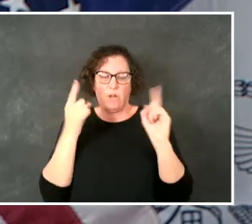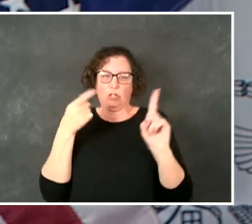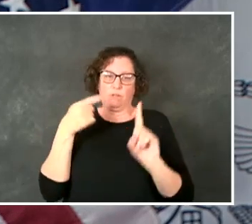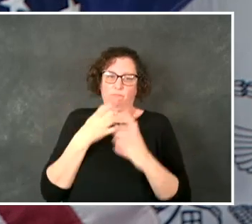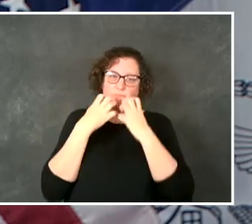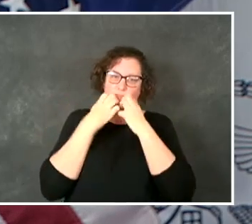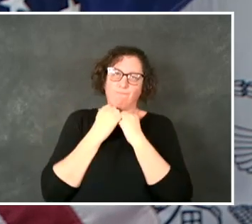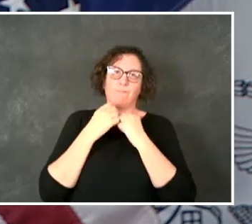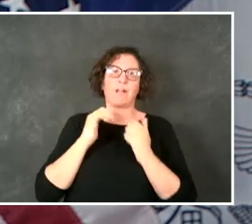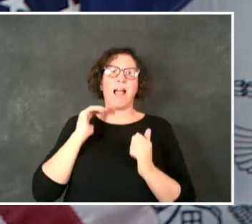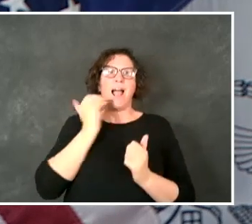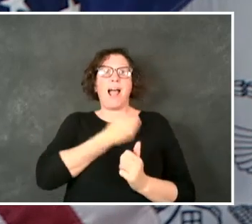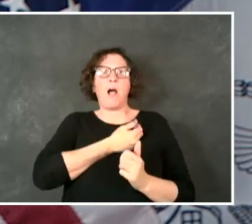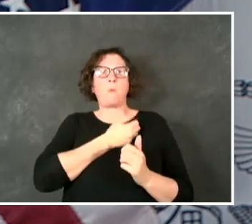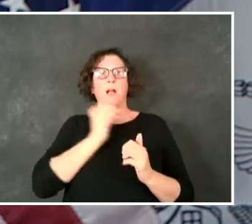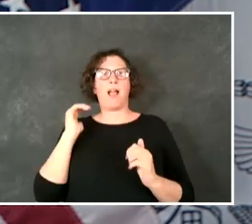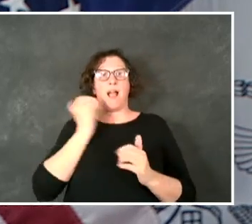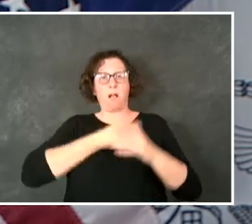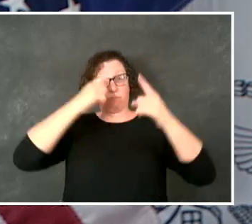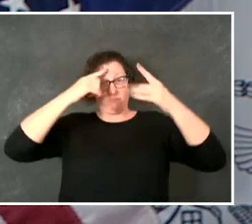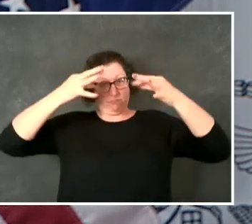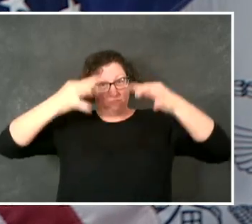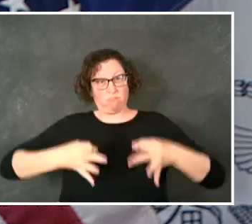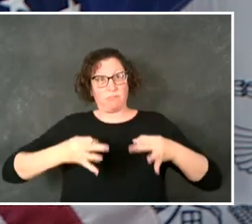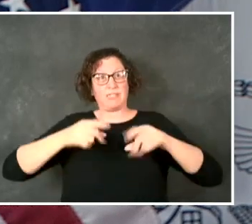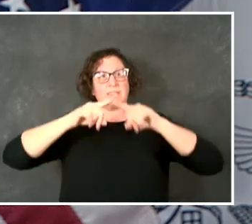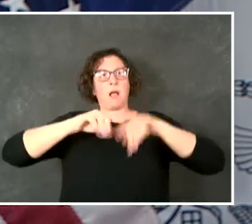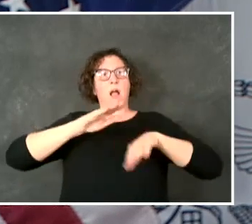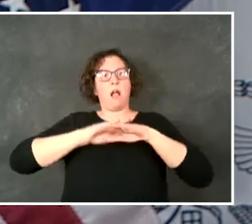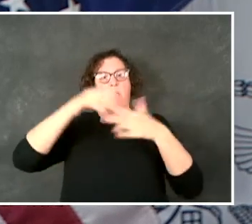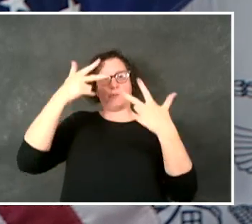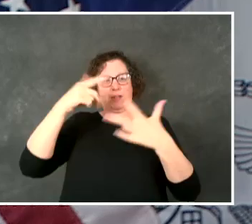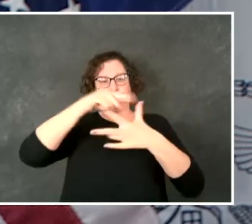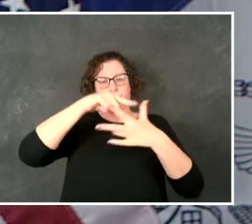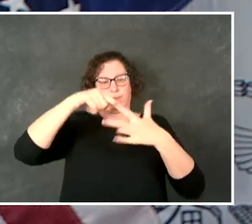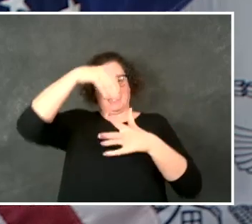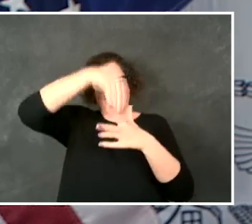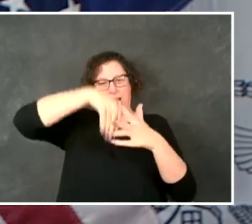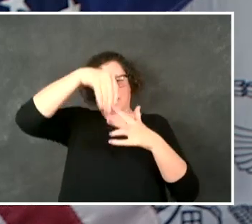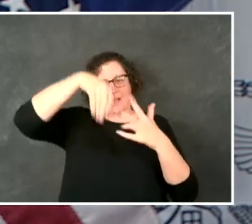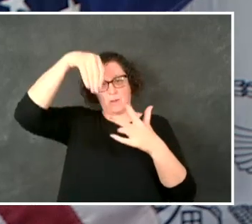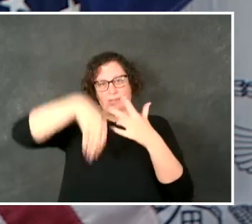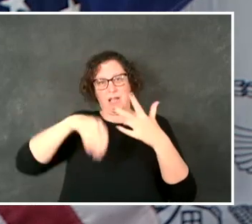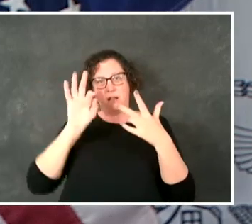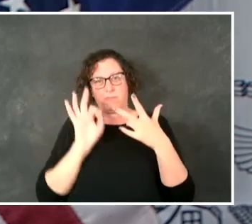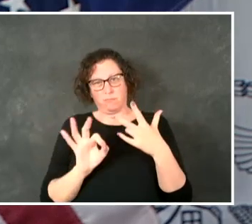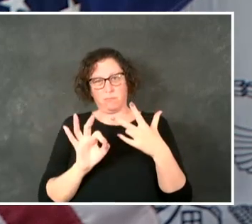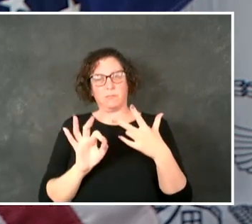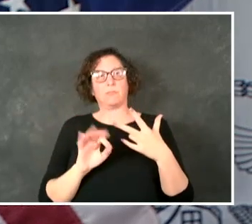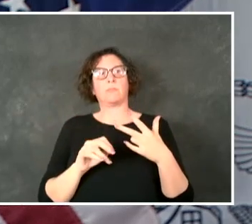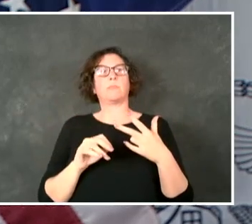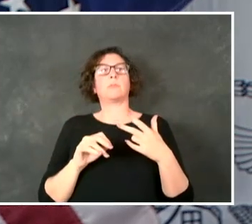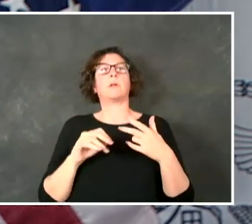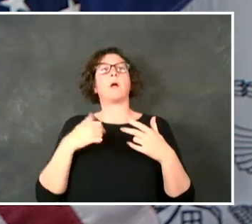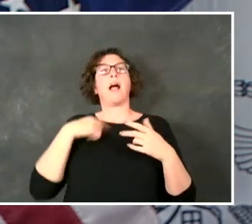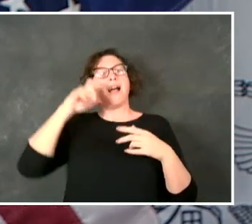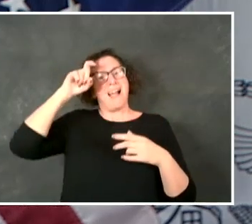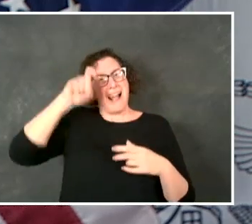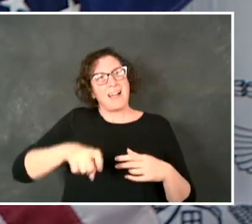ECONOMIC RESTART FROM THERE. IF WE'RE NOT MAKING DECISIONS BASED ON HEALTH